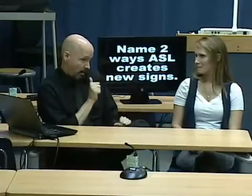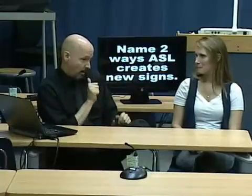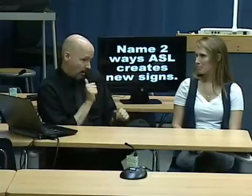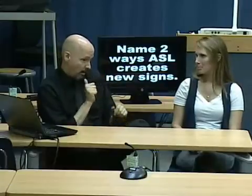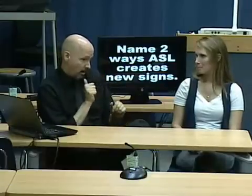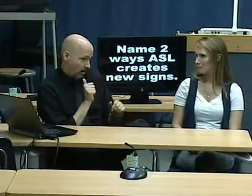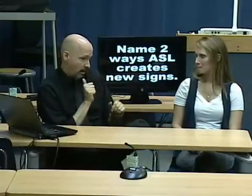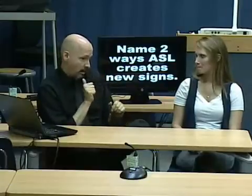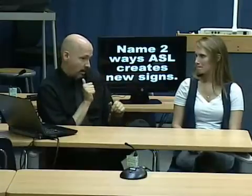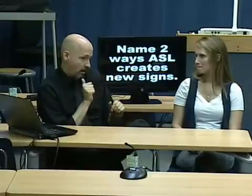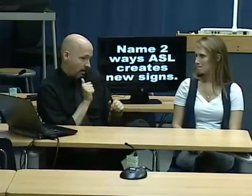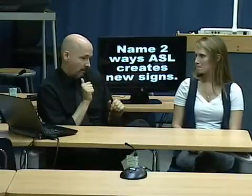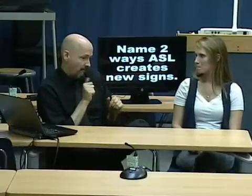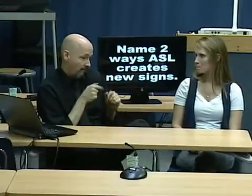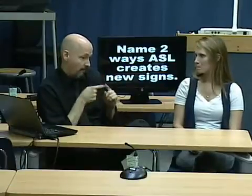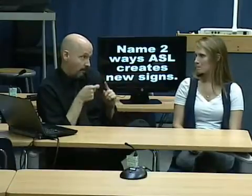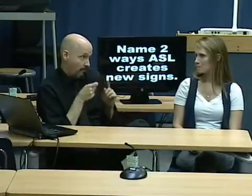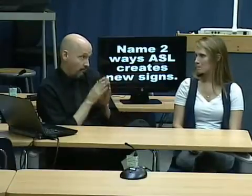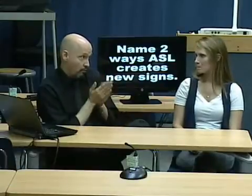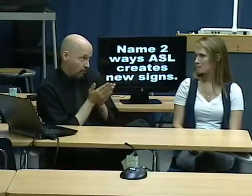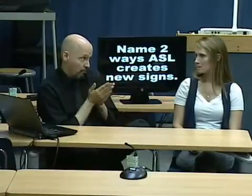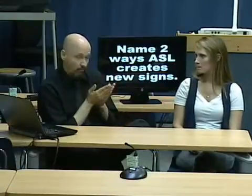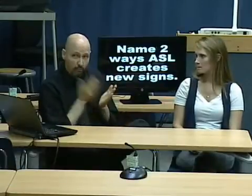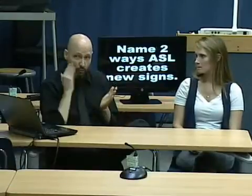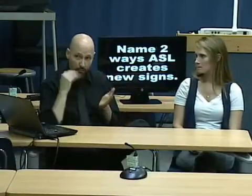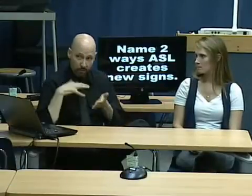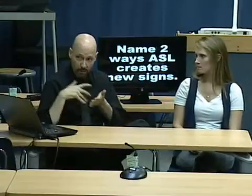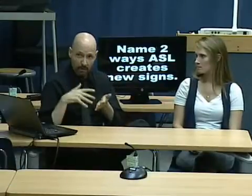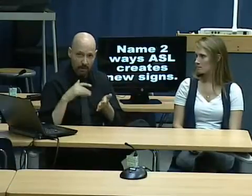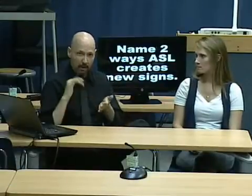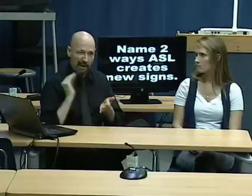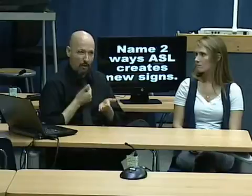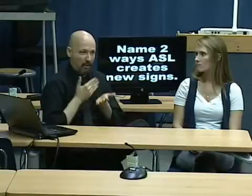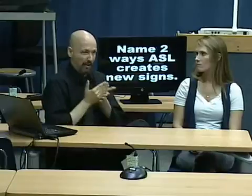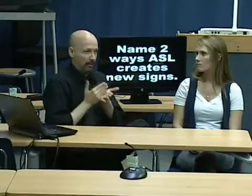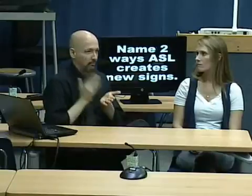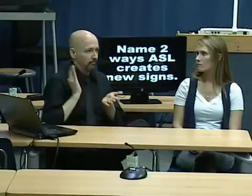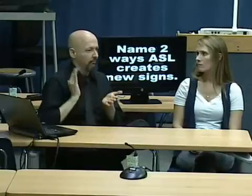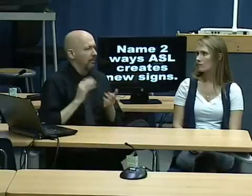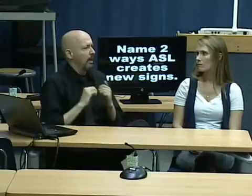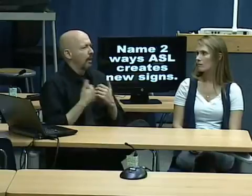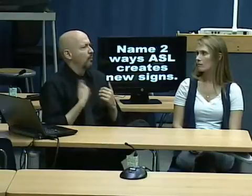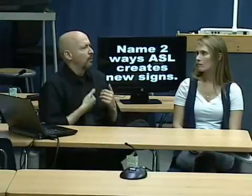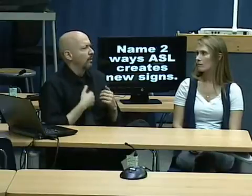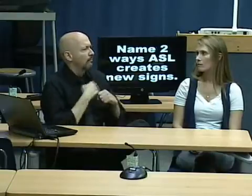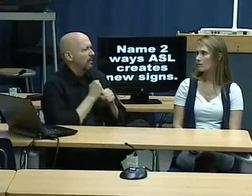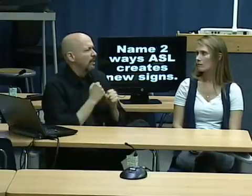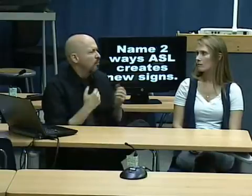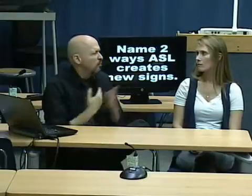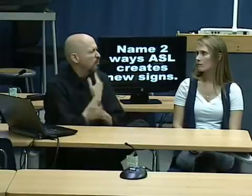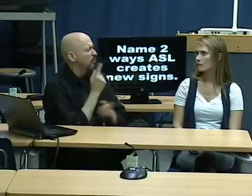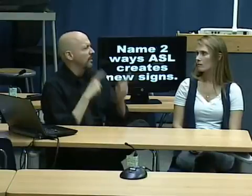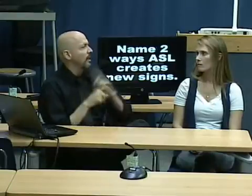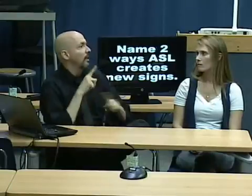Another one... from the book? That you studied in our previous lesson? How do we make new signs?